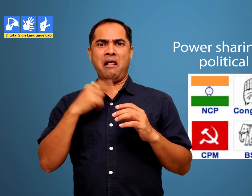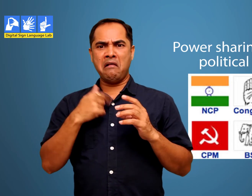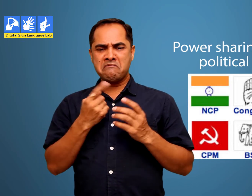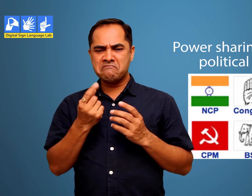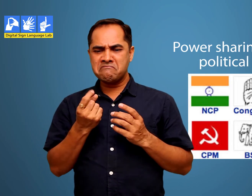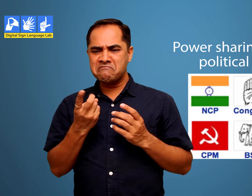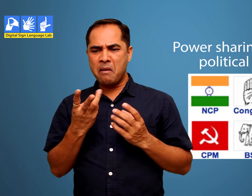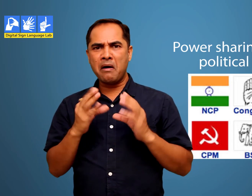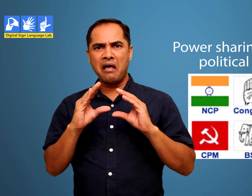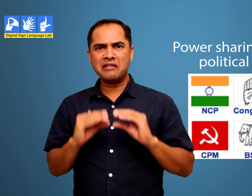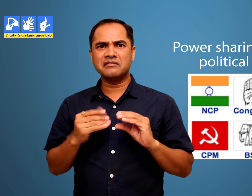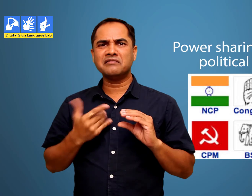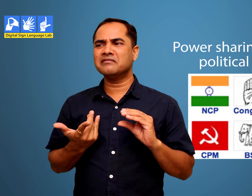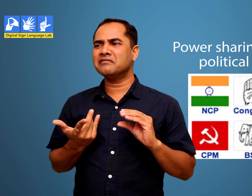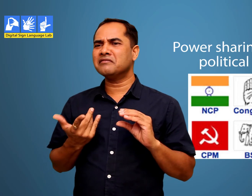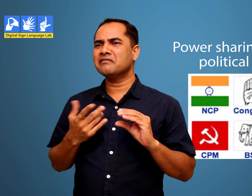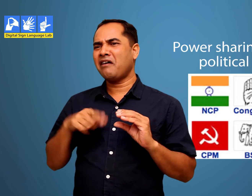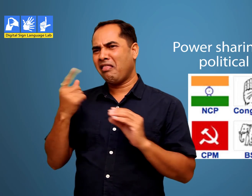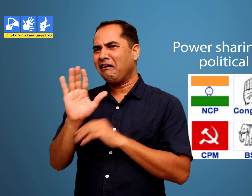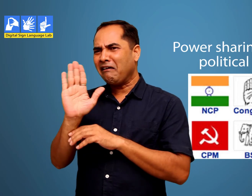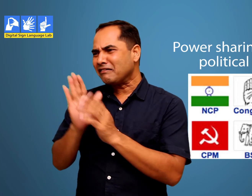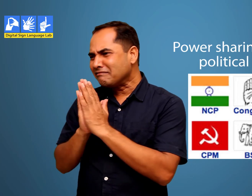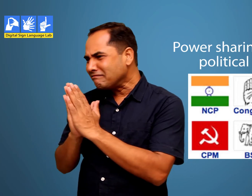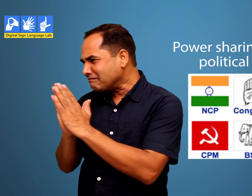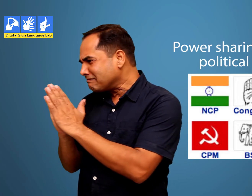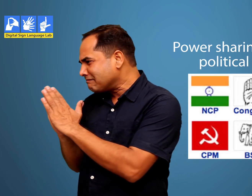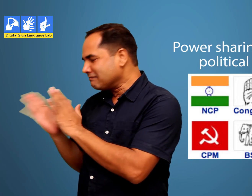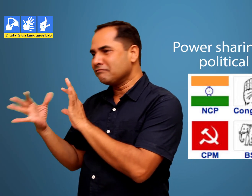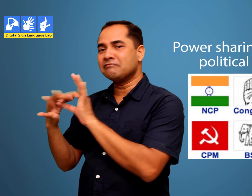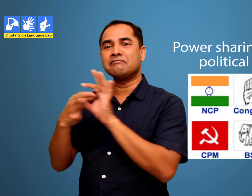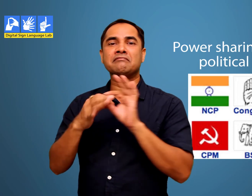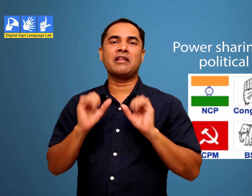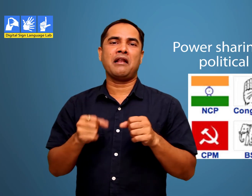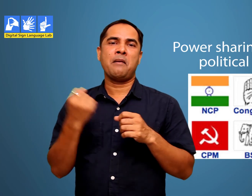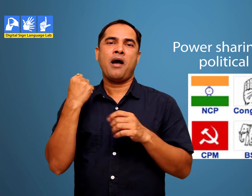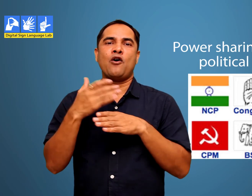number of votes is less, you can form a coalition government sharing your power